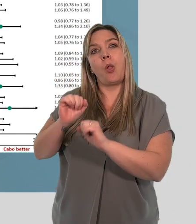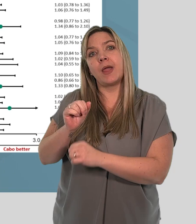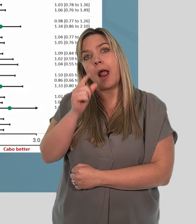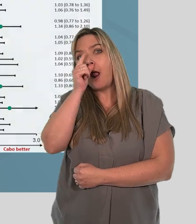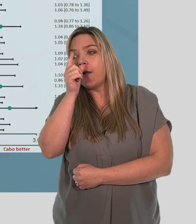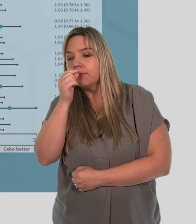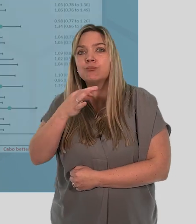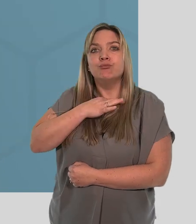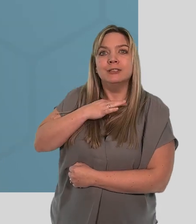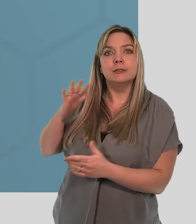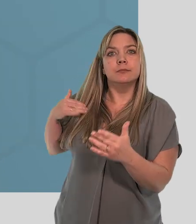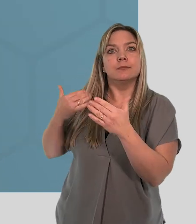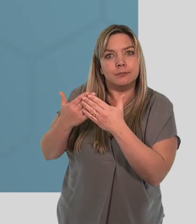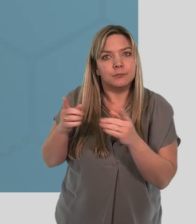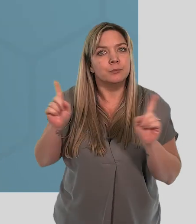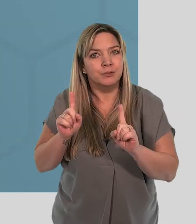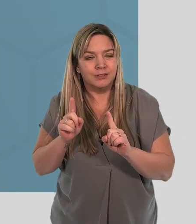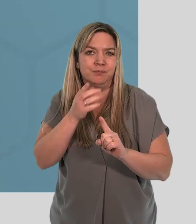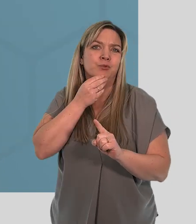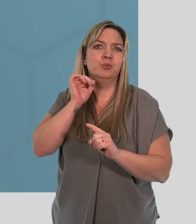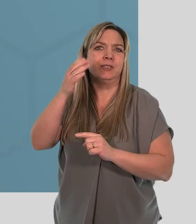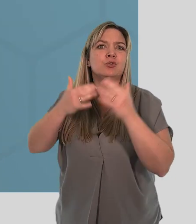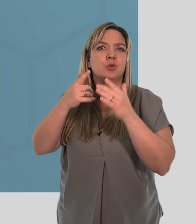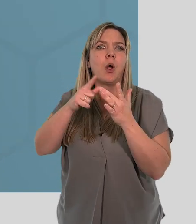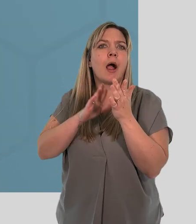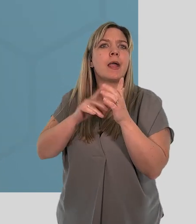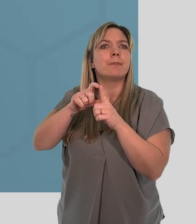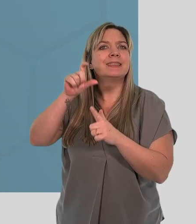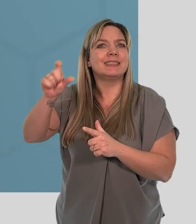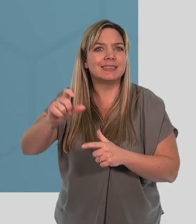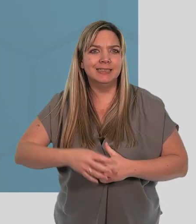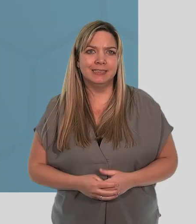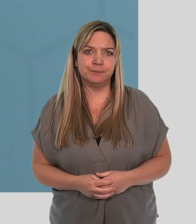One of the things that we were most interested in was whether the addition of